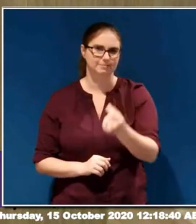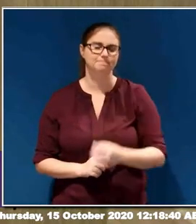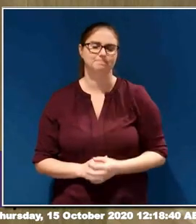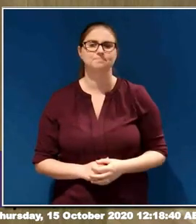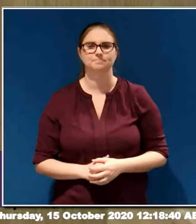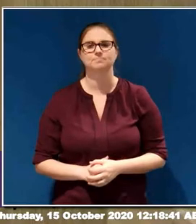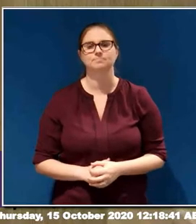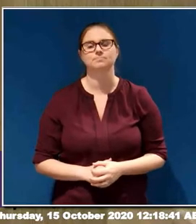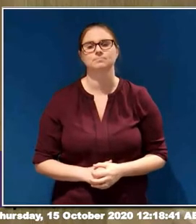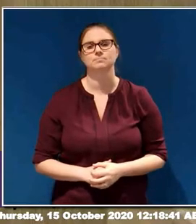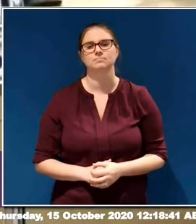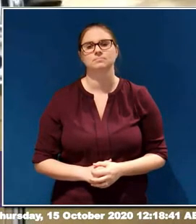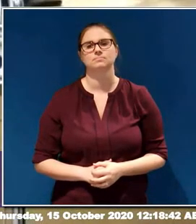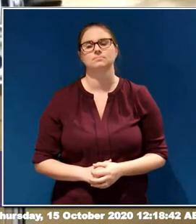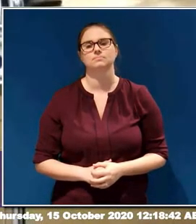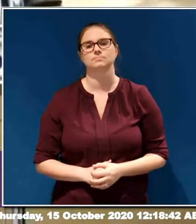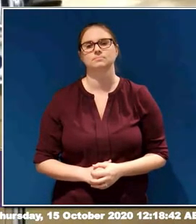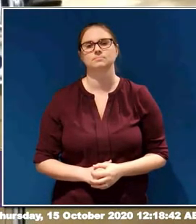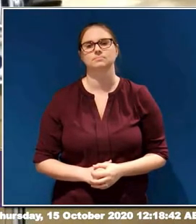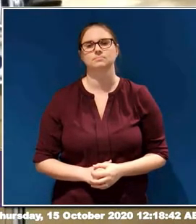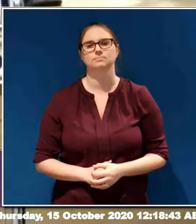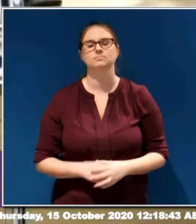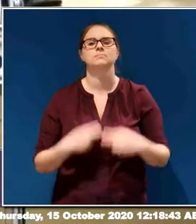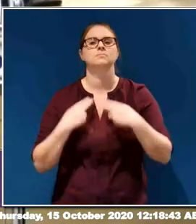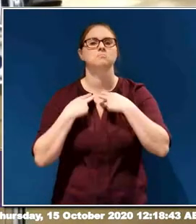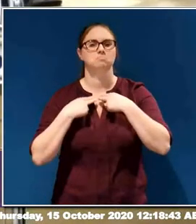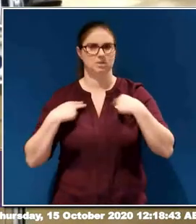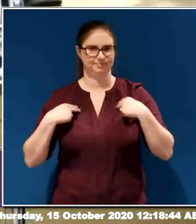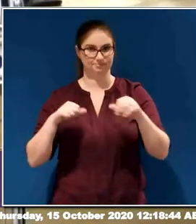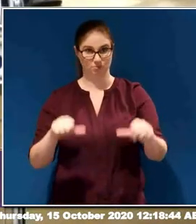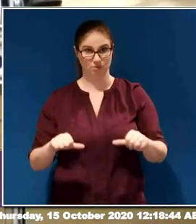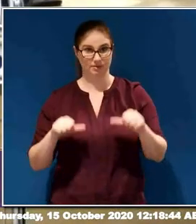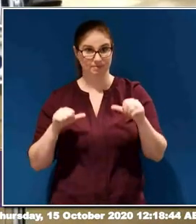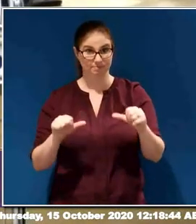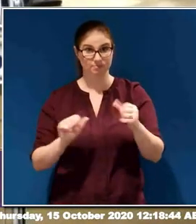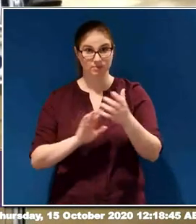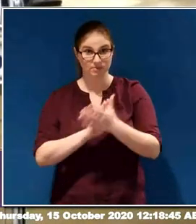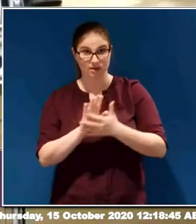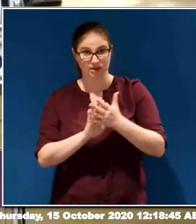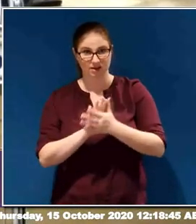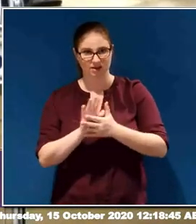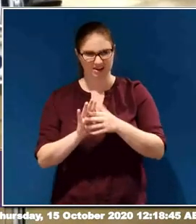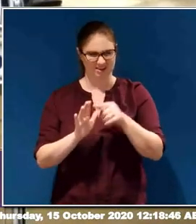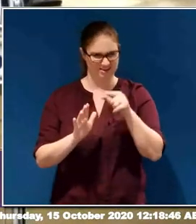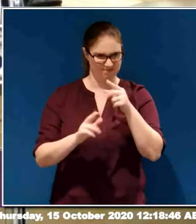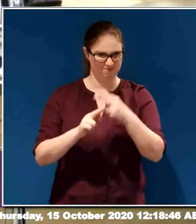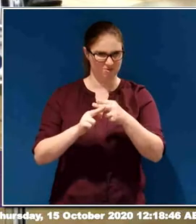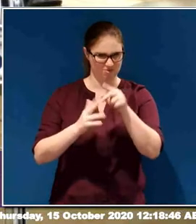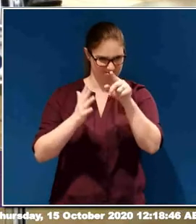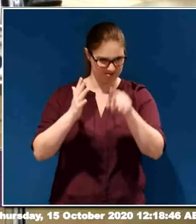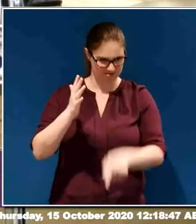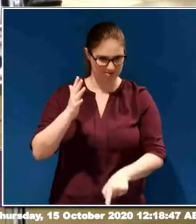And each of those depends for their completeness on the information being